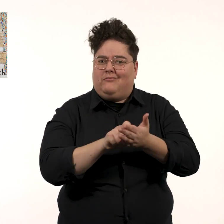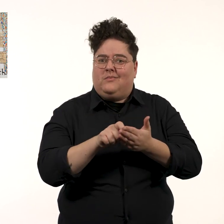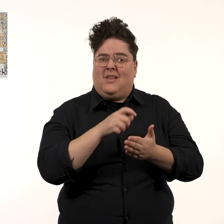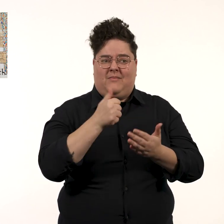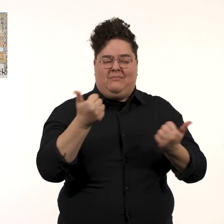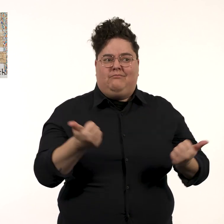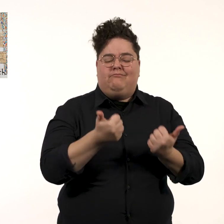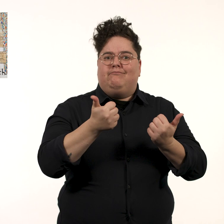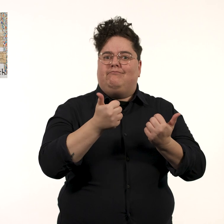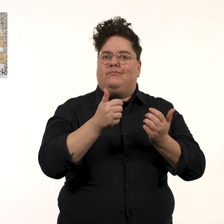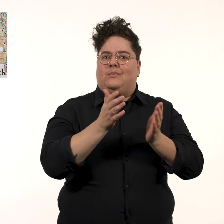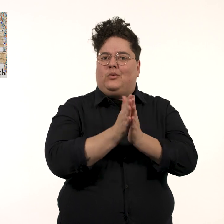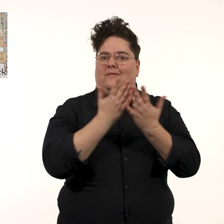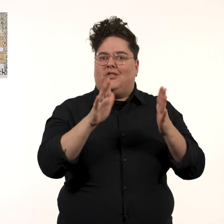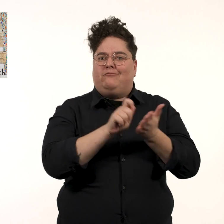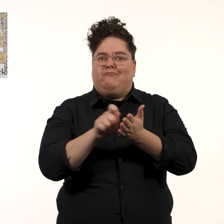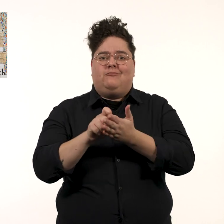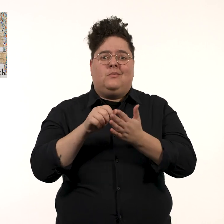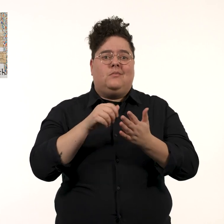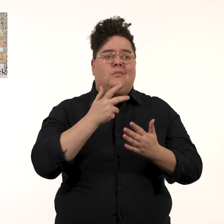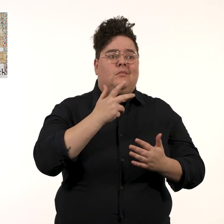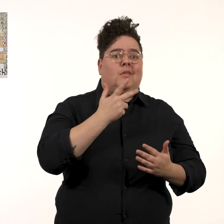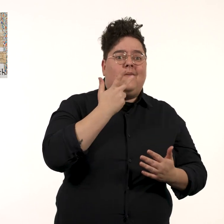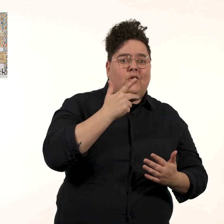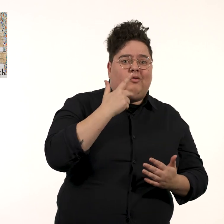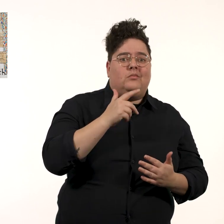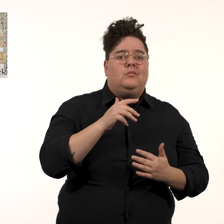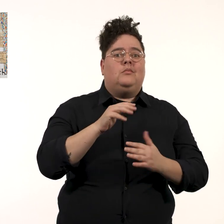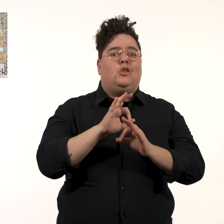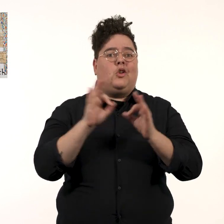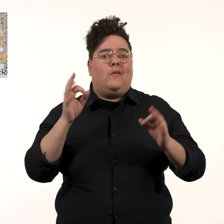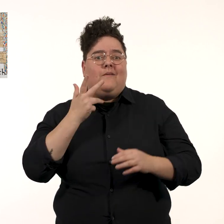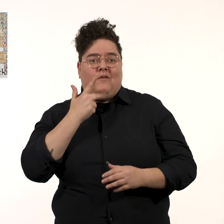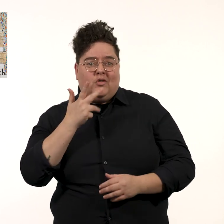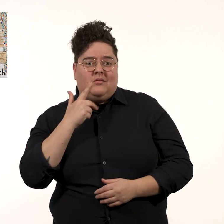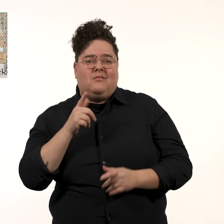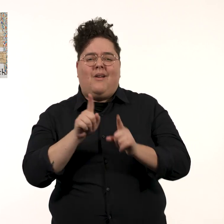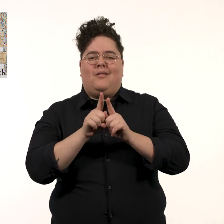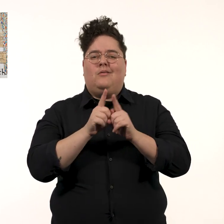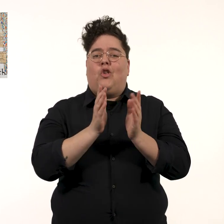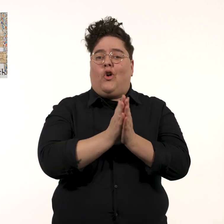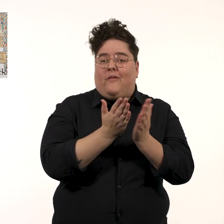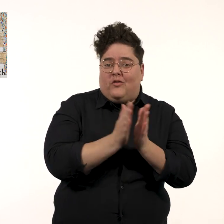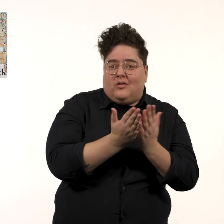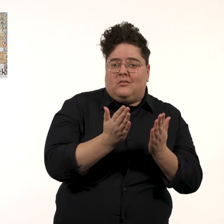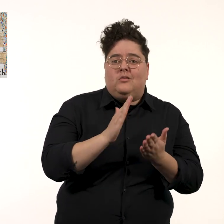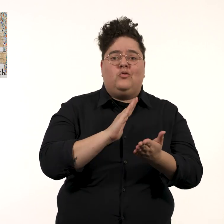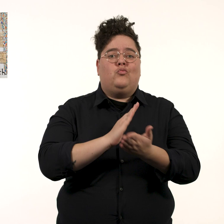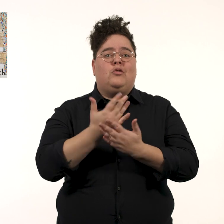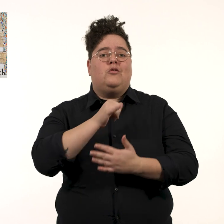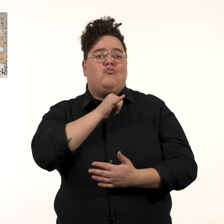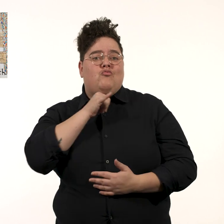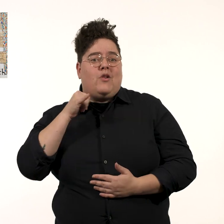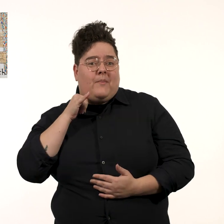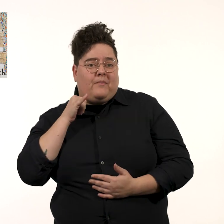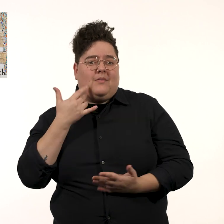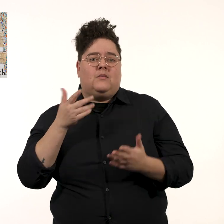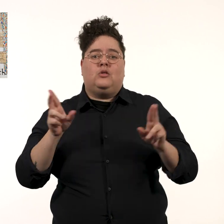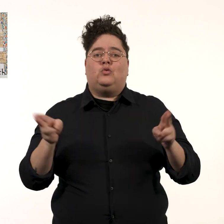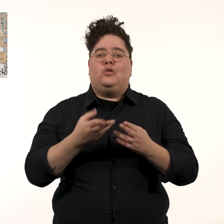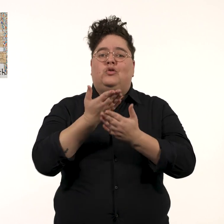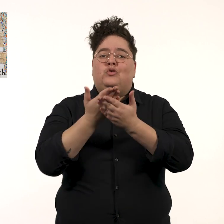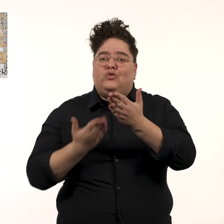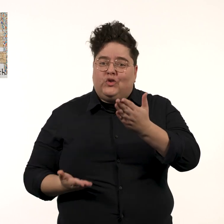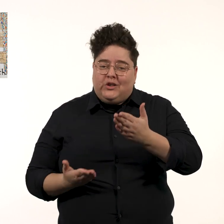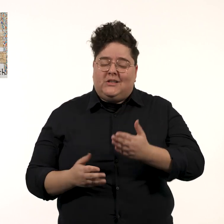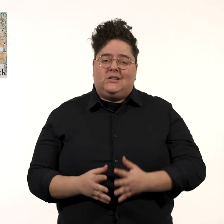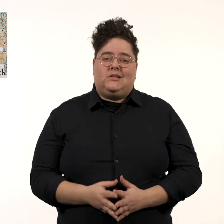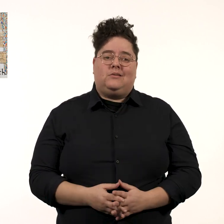fiction and non-fiction including novels, true-crime books and short stories.